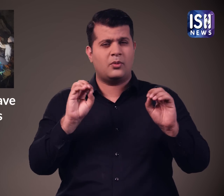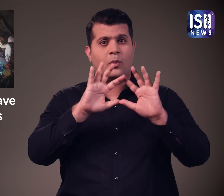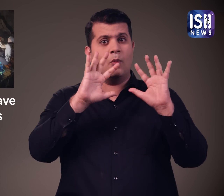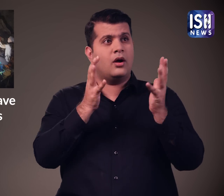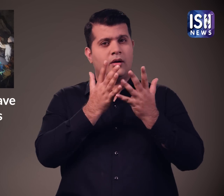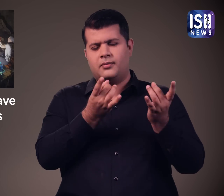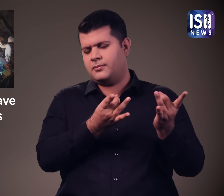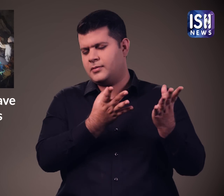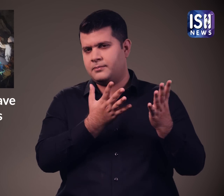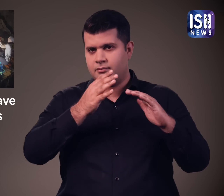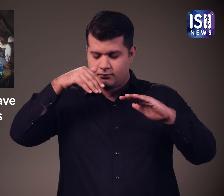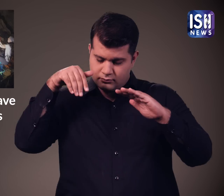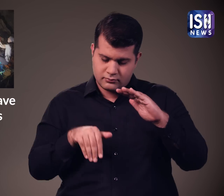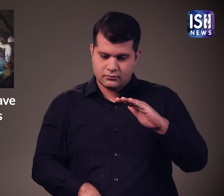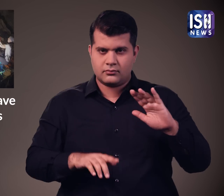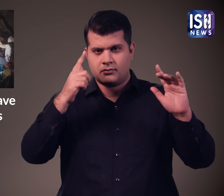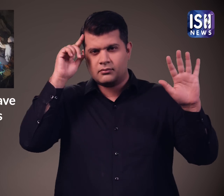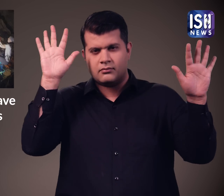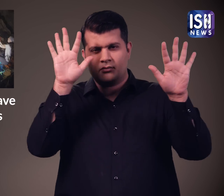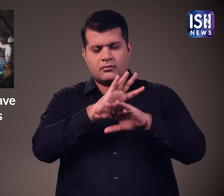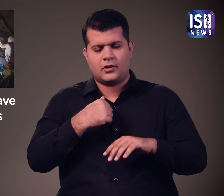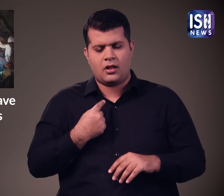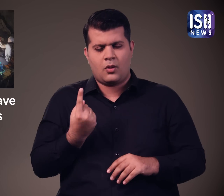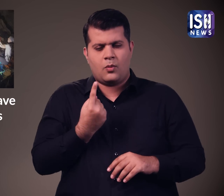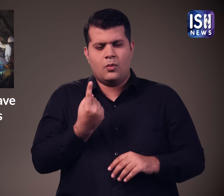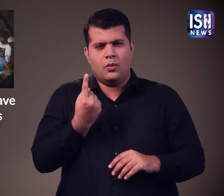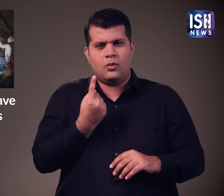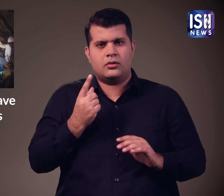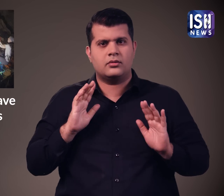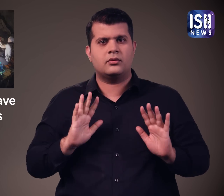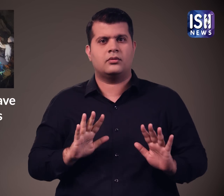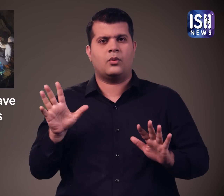She stayed all alone in the dark cave.